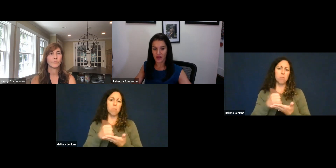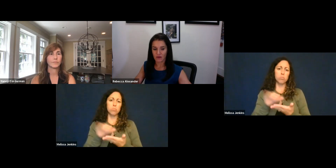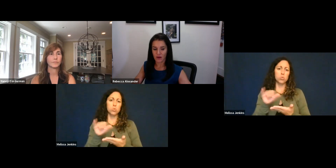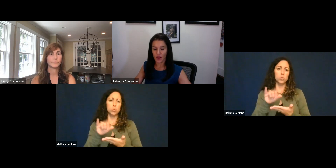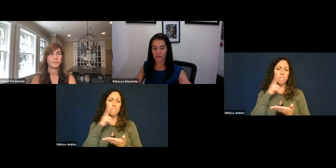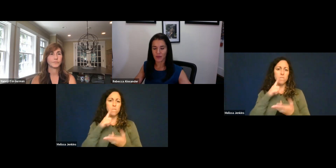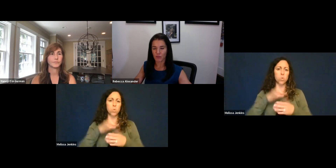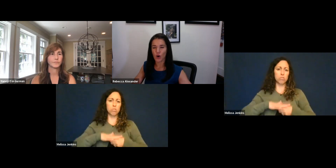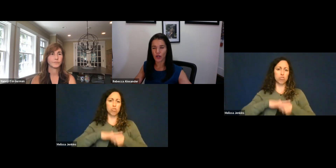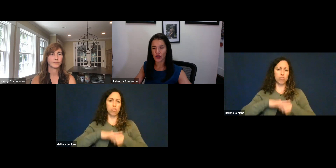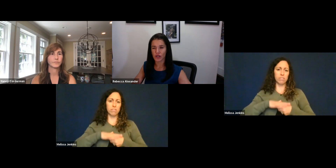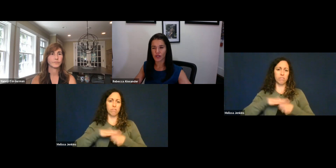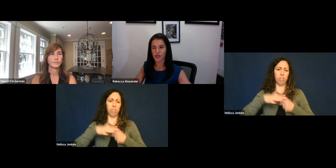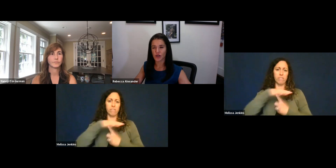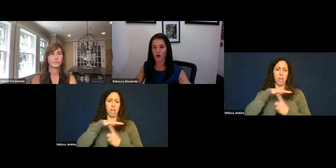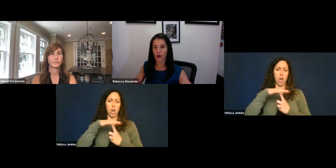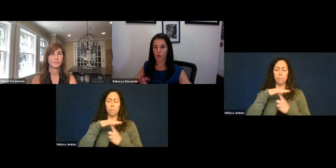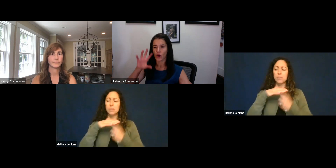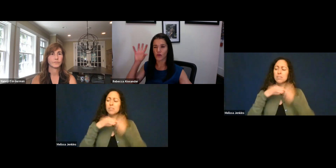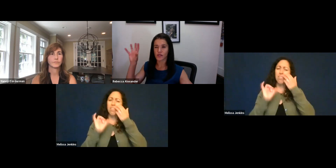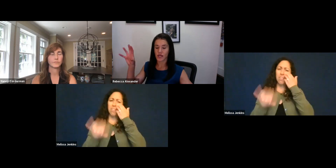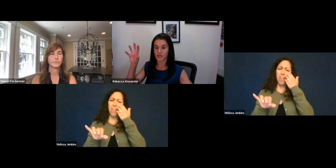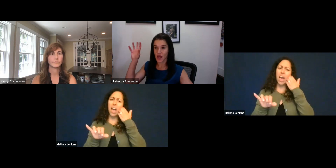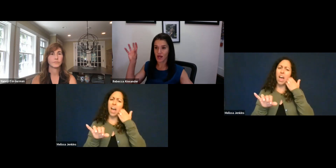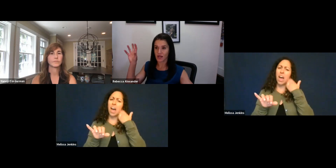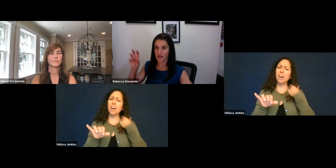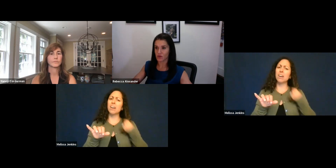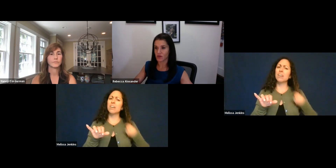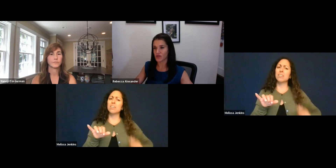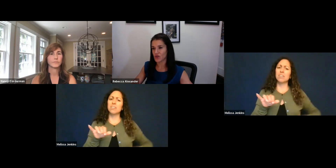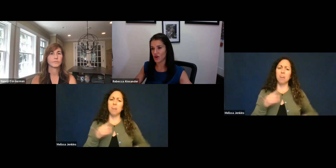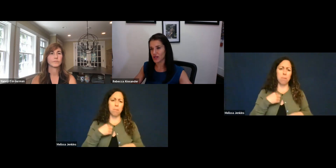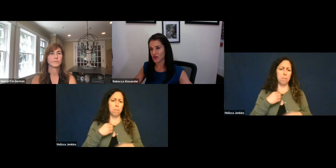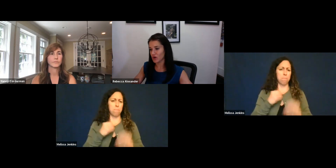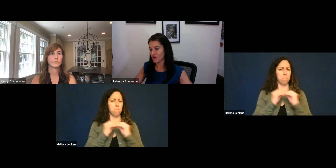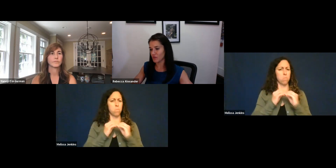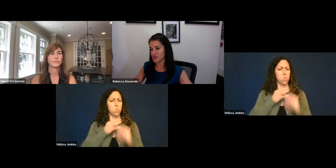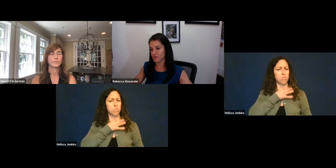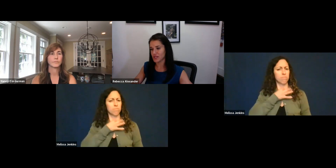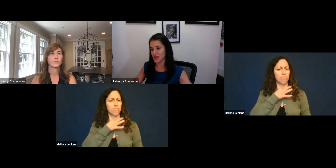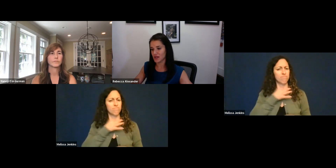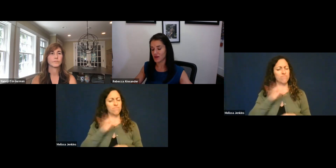that I'd be more curious to know about where this anxiety sort of started, or if it precipitated,